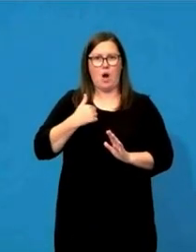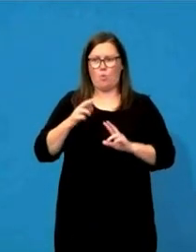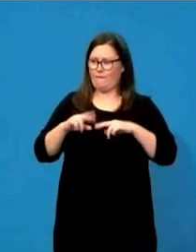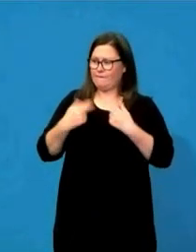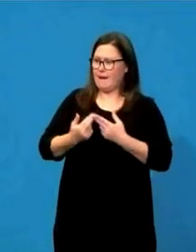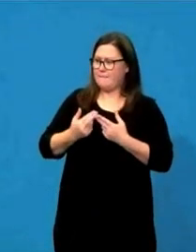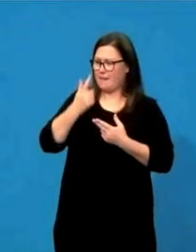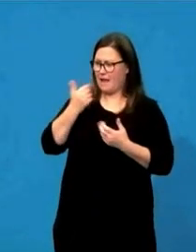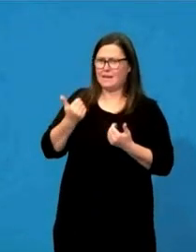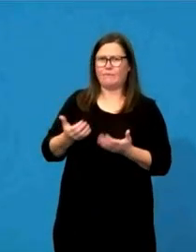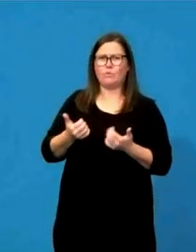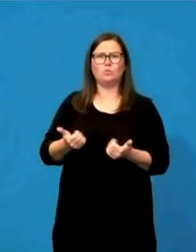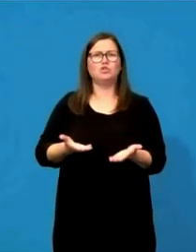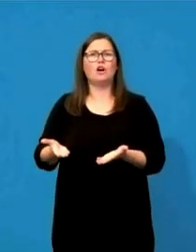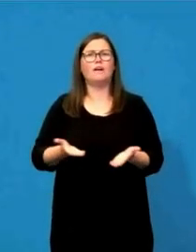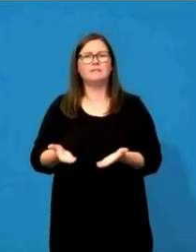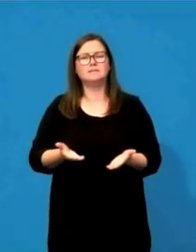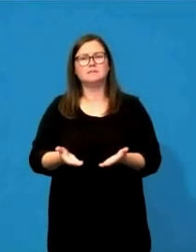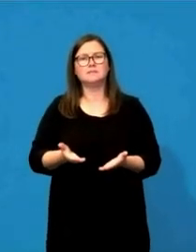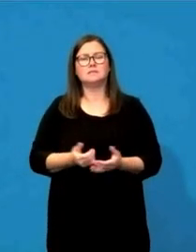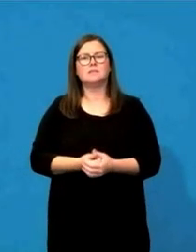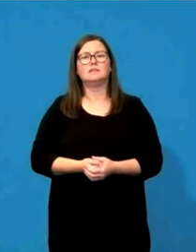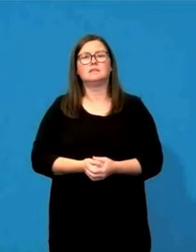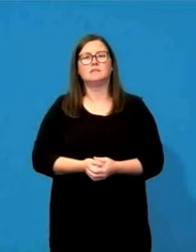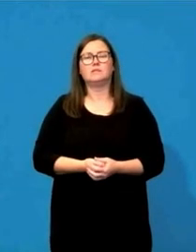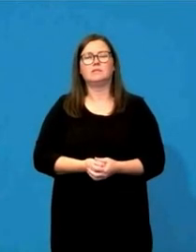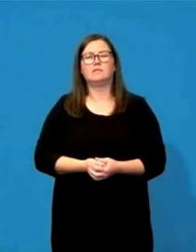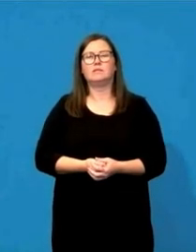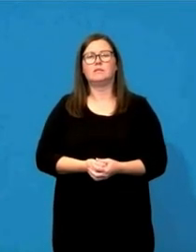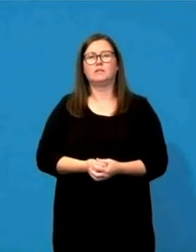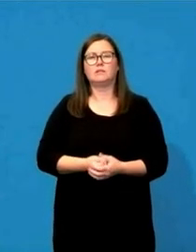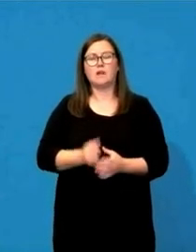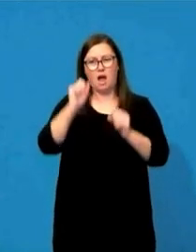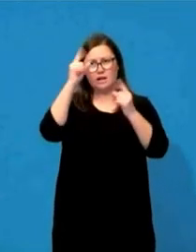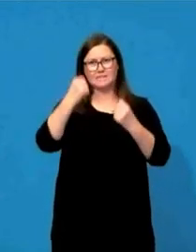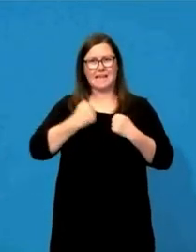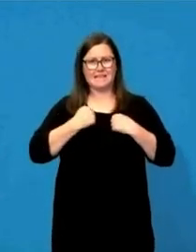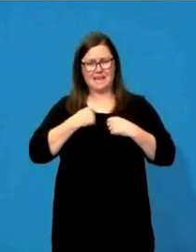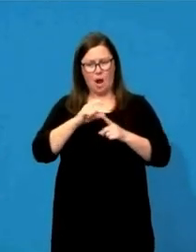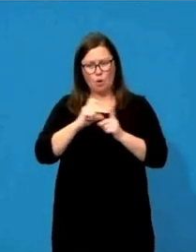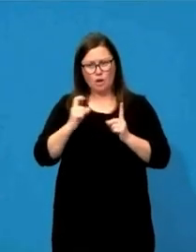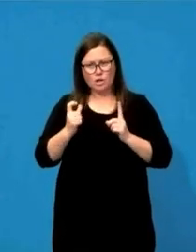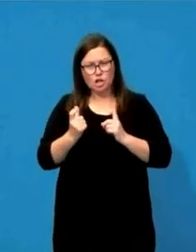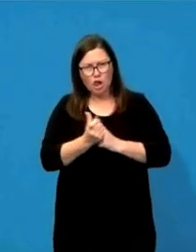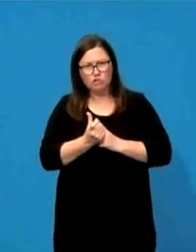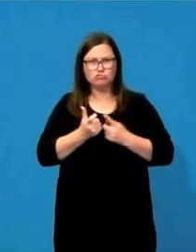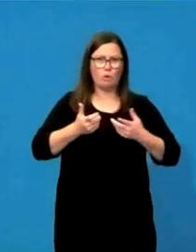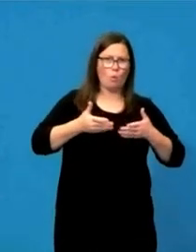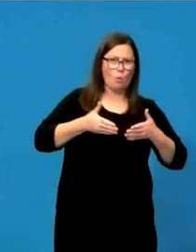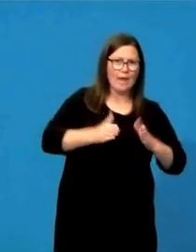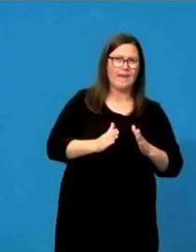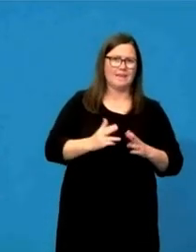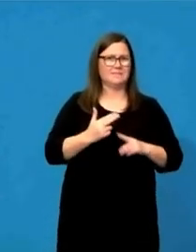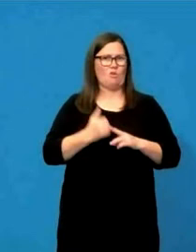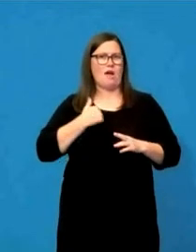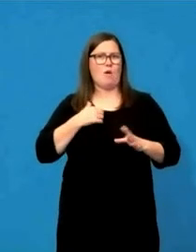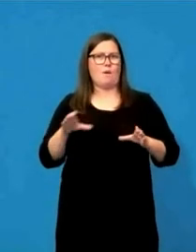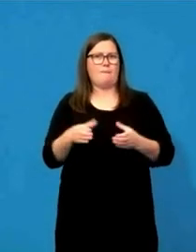Understanding that cultural and practices and that for our mob, because, for us, it all -